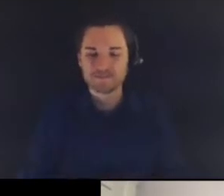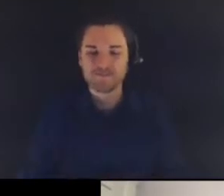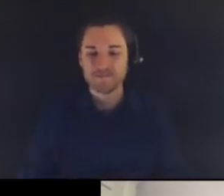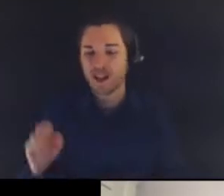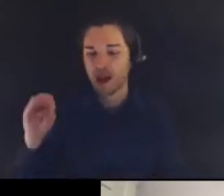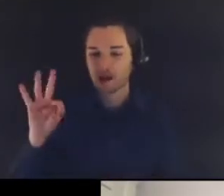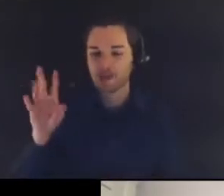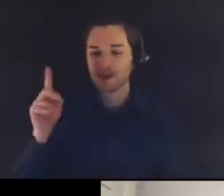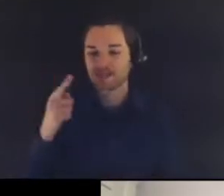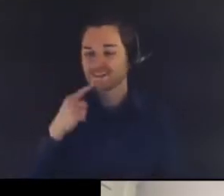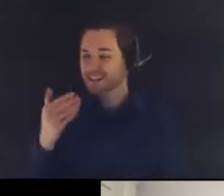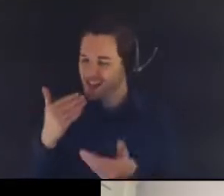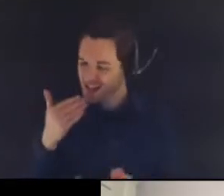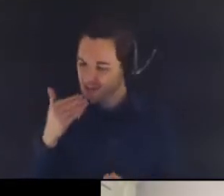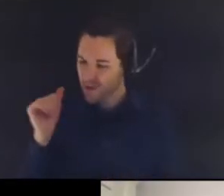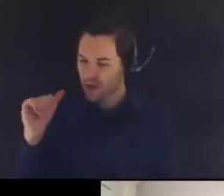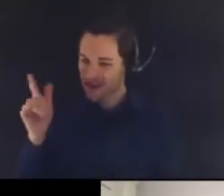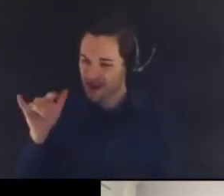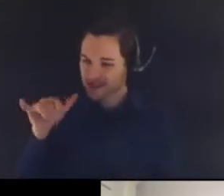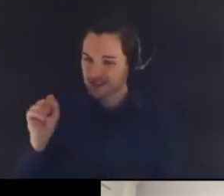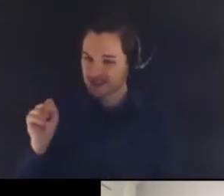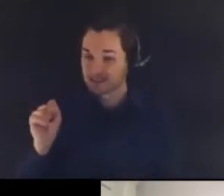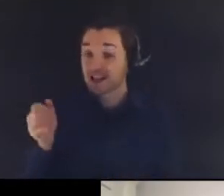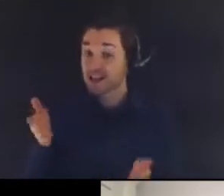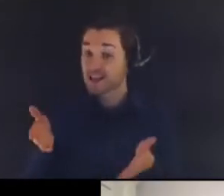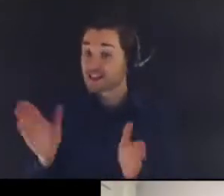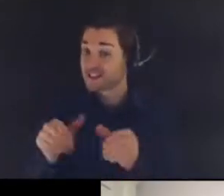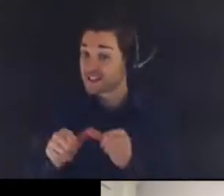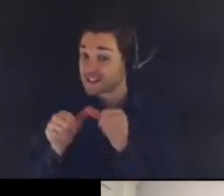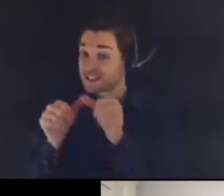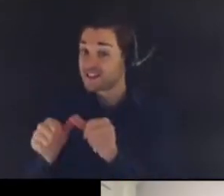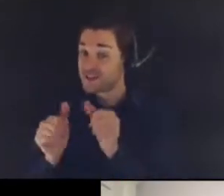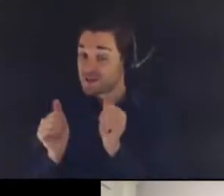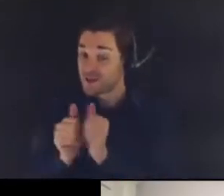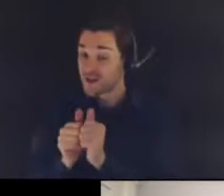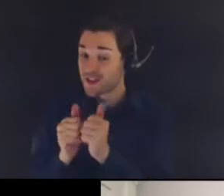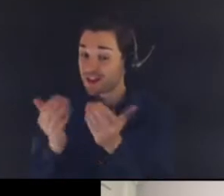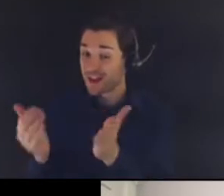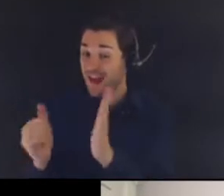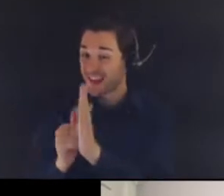world. Alex Lu